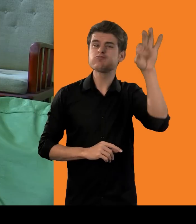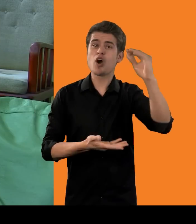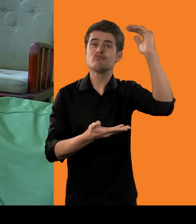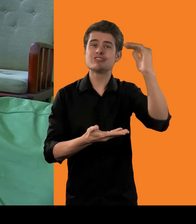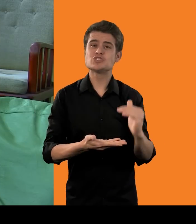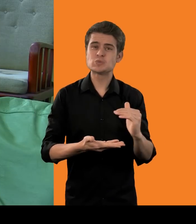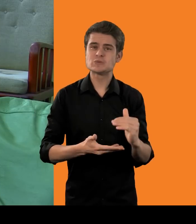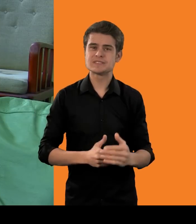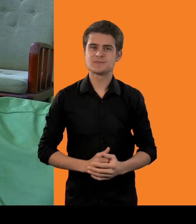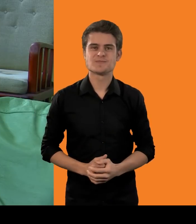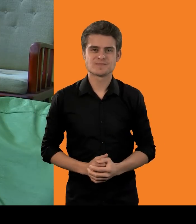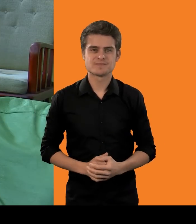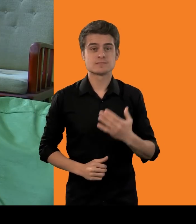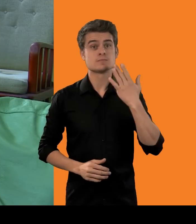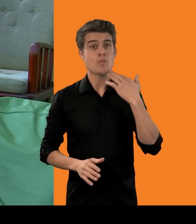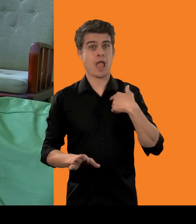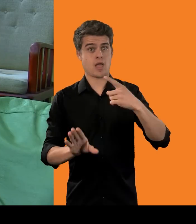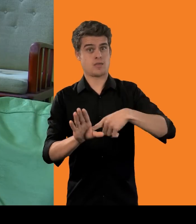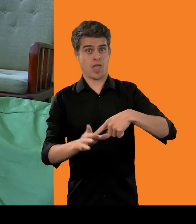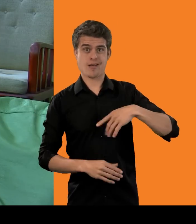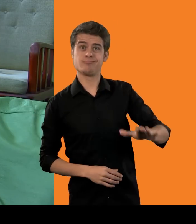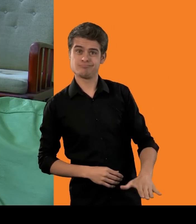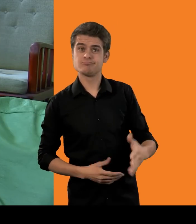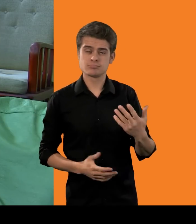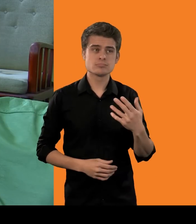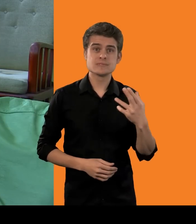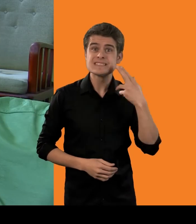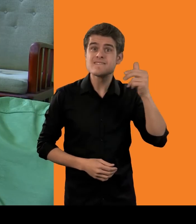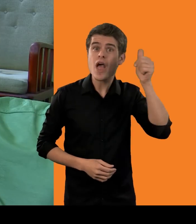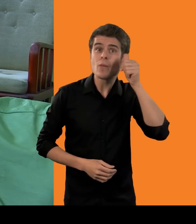When I was young bad deaf awareness made me feel uncomfortable, a bit sad